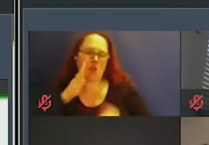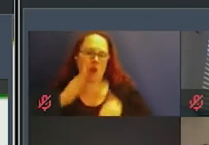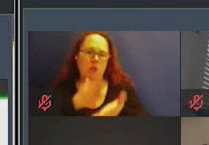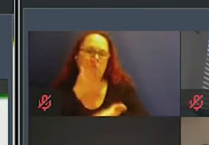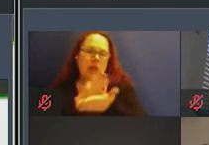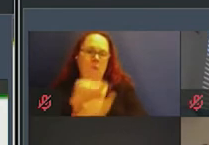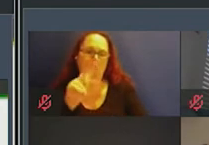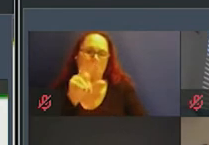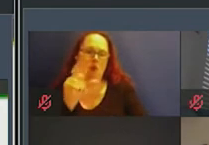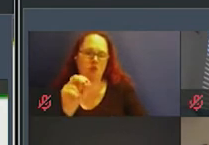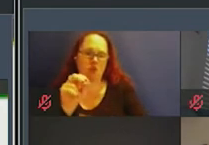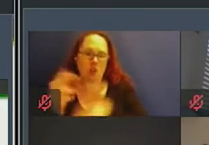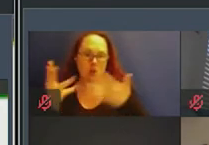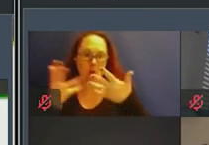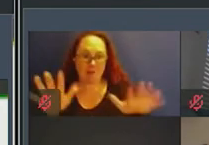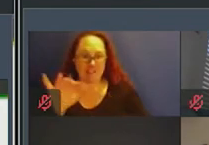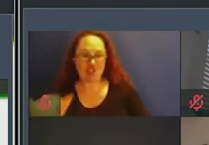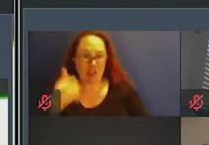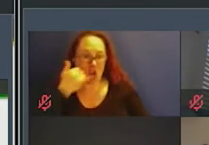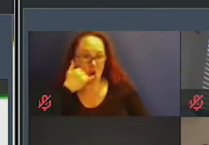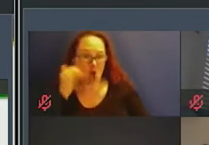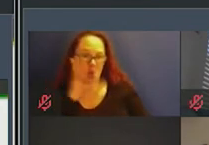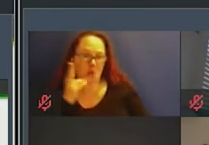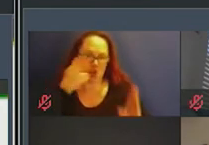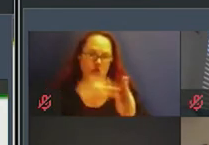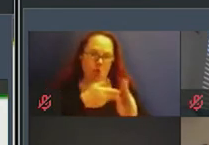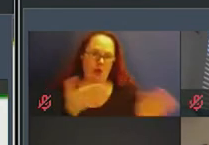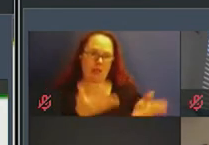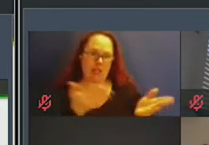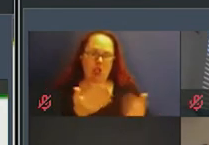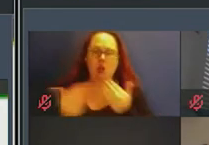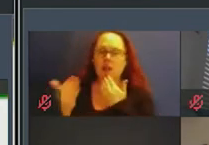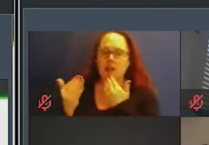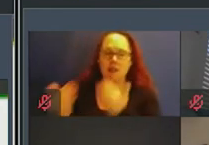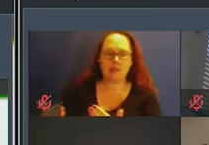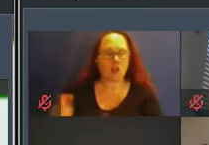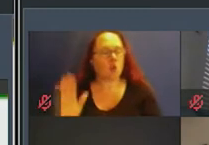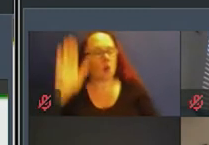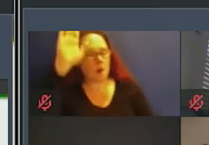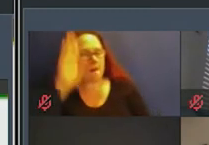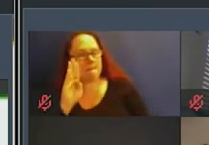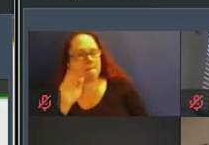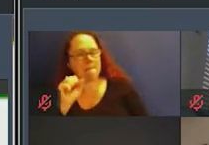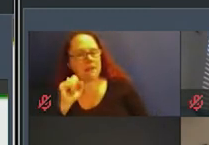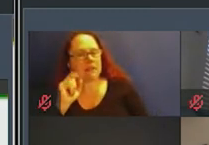as soon as it breaks free. Okay. Thank you, John Paul Patti Mr. Patti is here. Okay. Patti Okay.